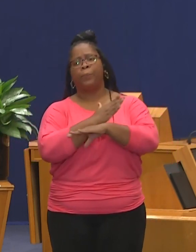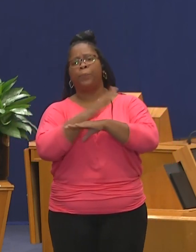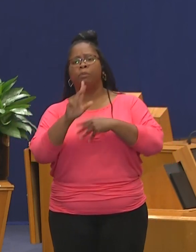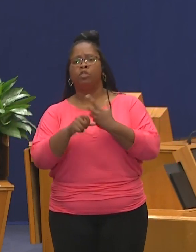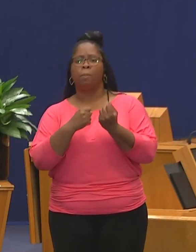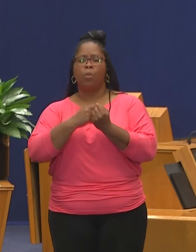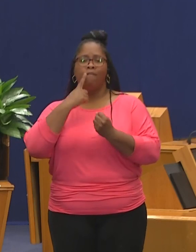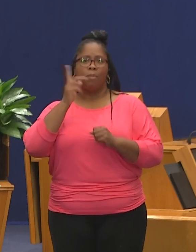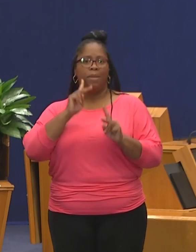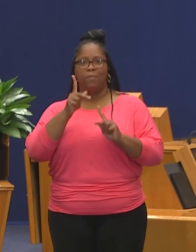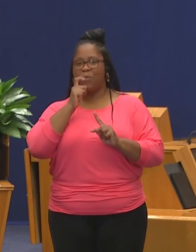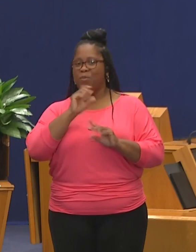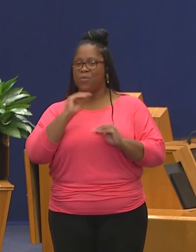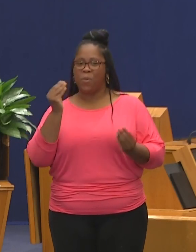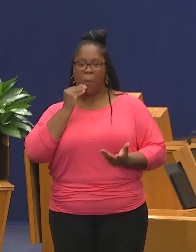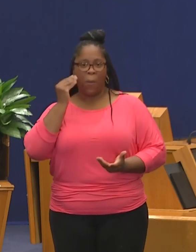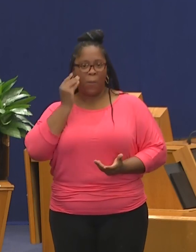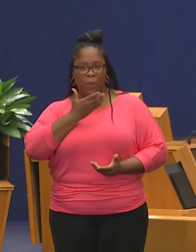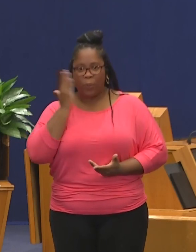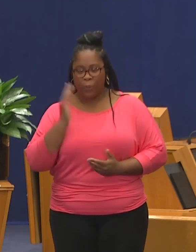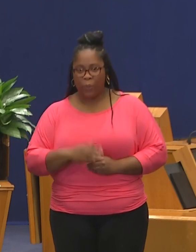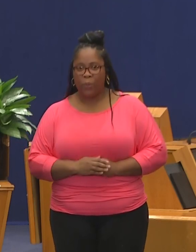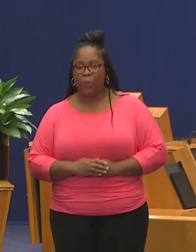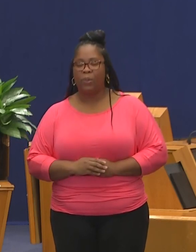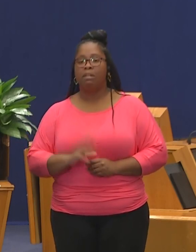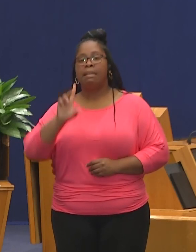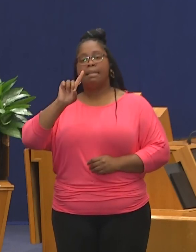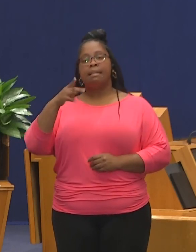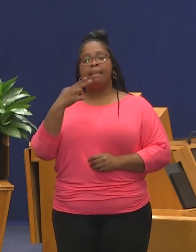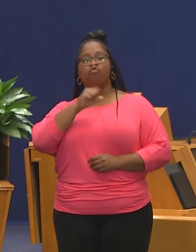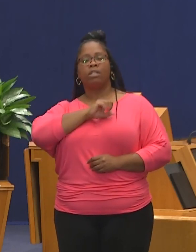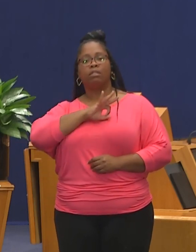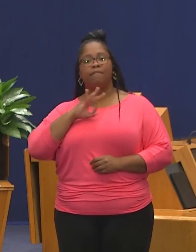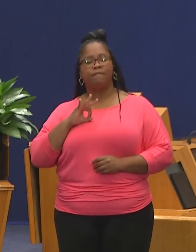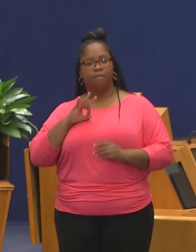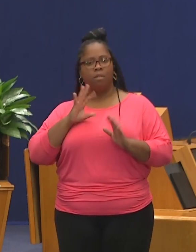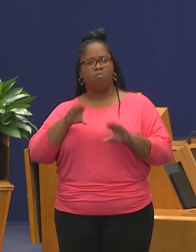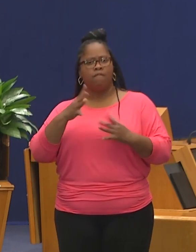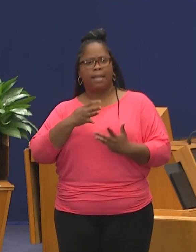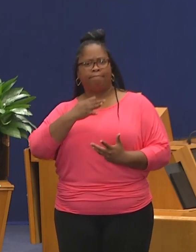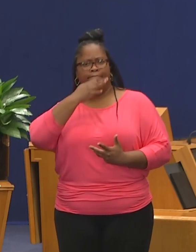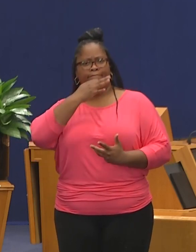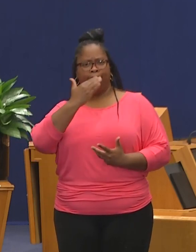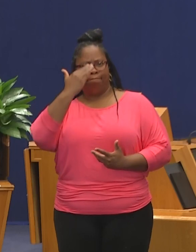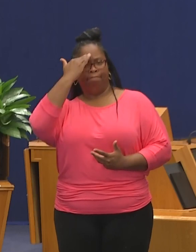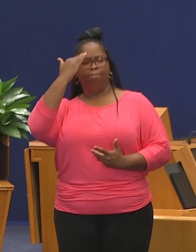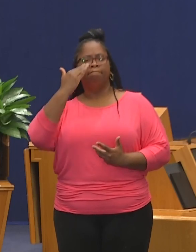OTHERS ON PROVIDING A RANGE OF SUPPORTS TO PERSONS EXPERIENCING HOMELESSNESS.%